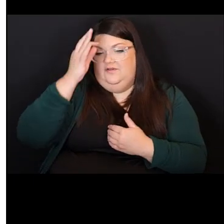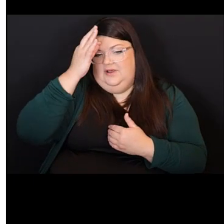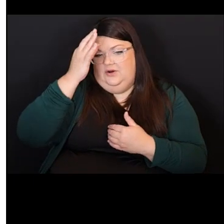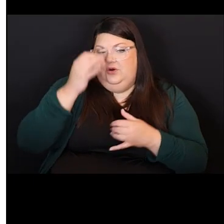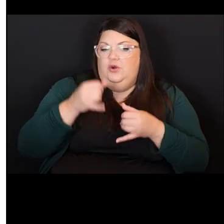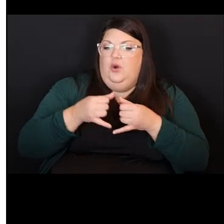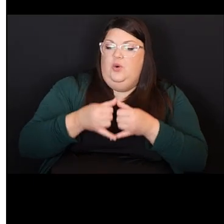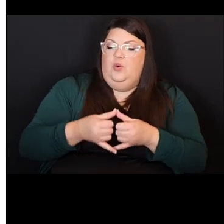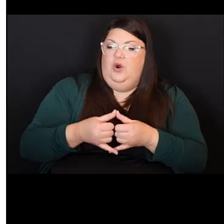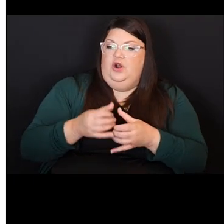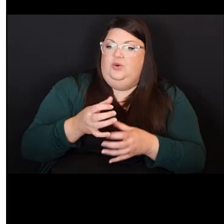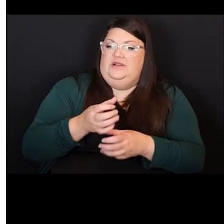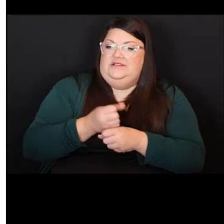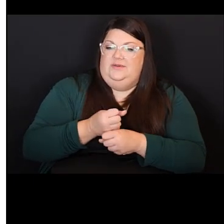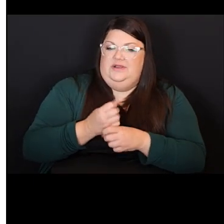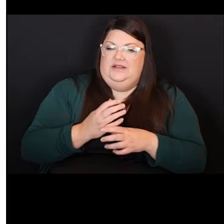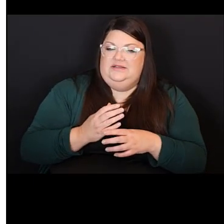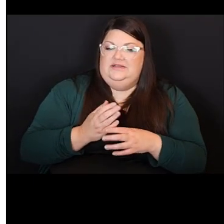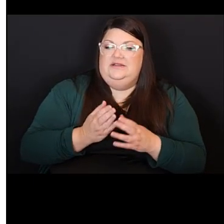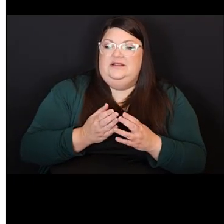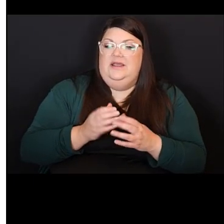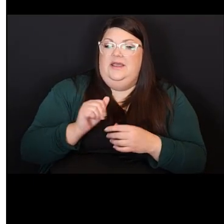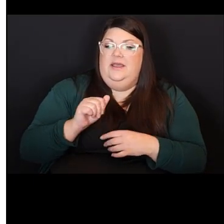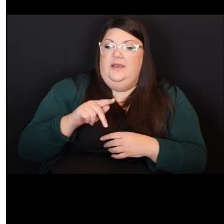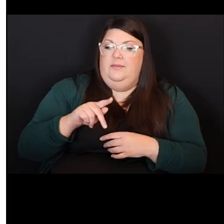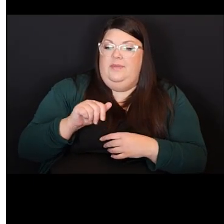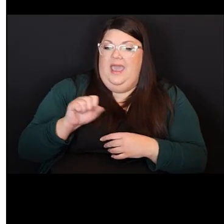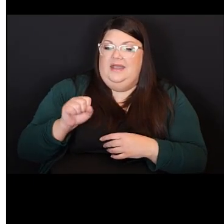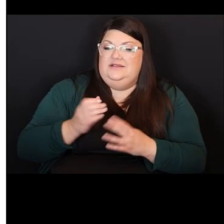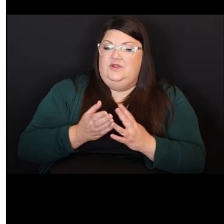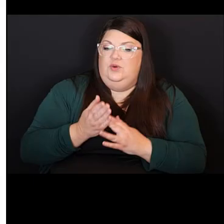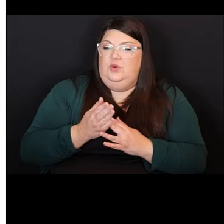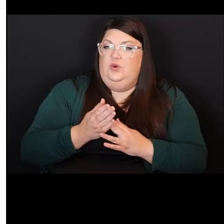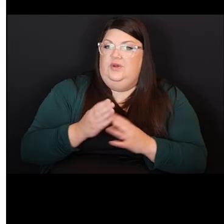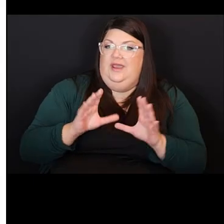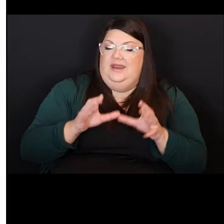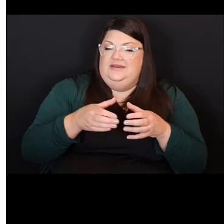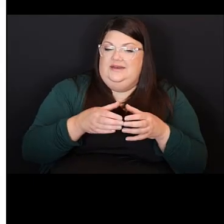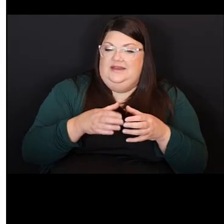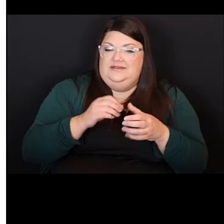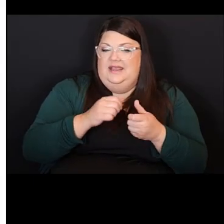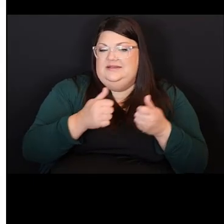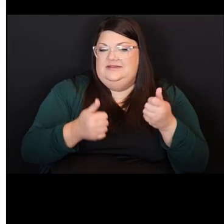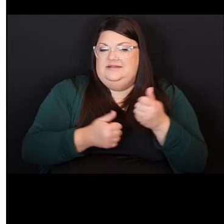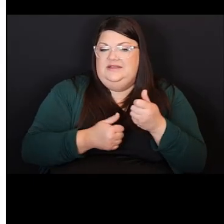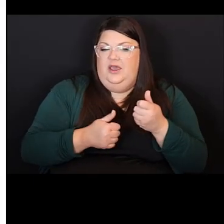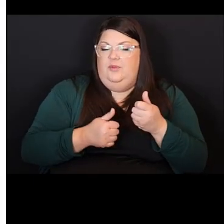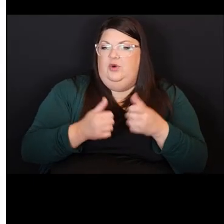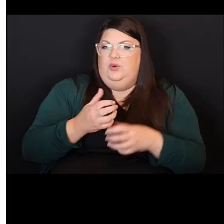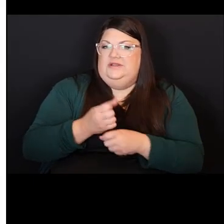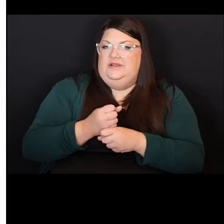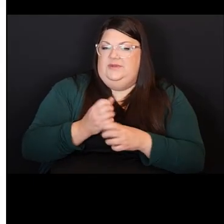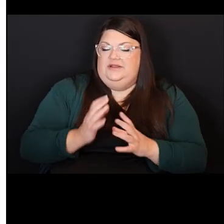of the Federal award Recipients, Pass-through Entities, and Subrecipients?